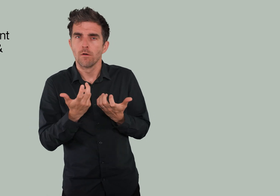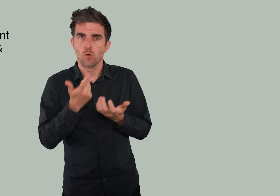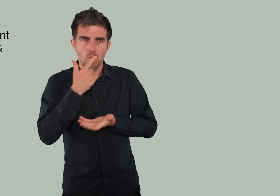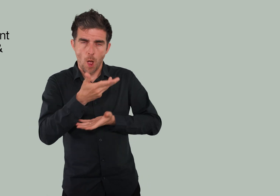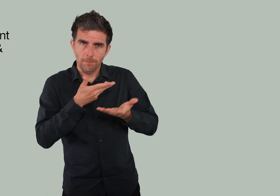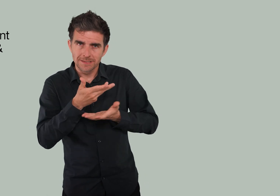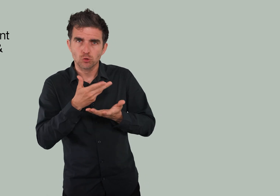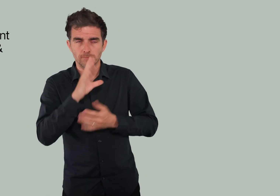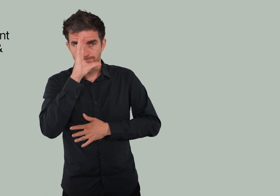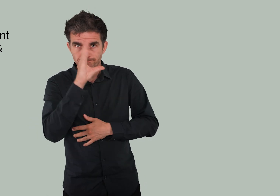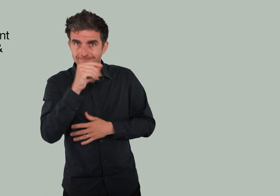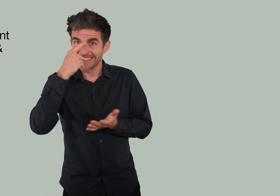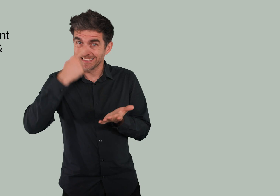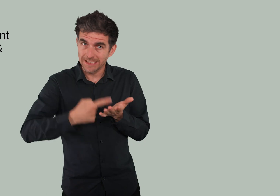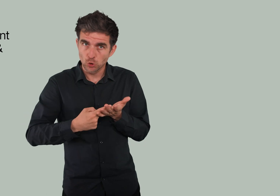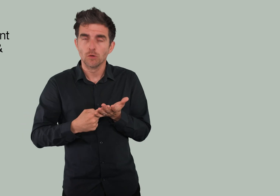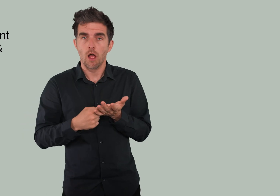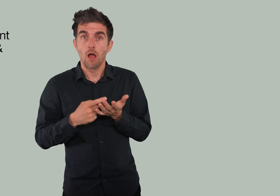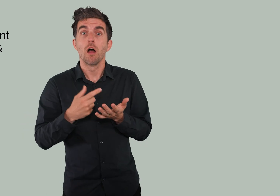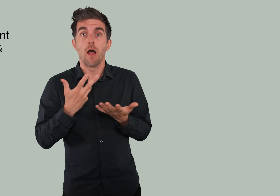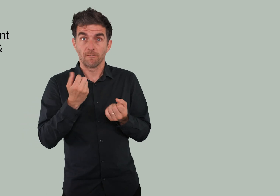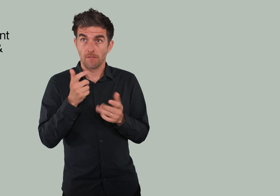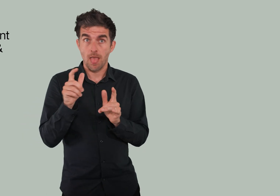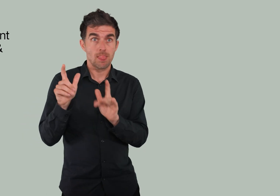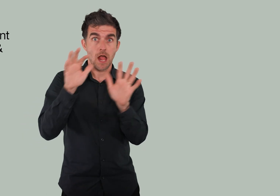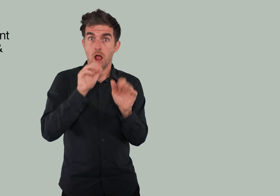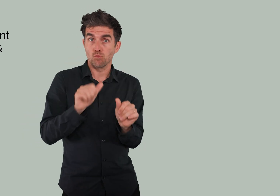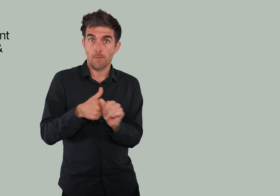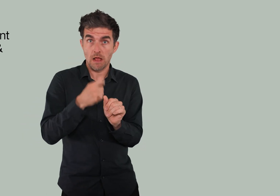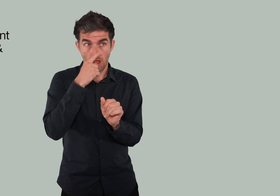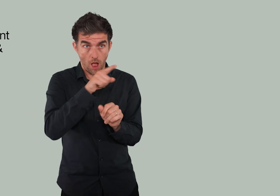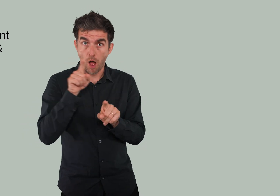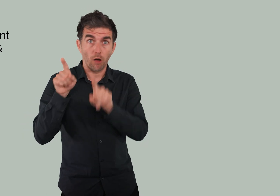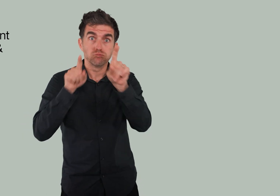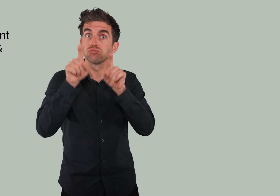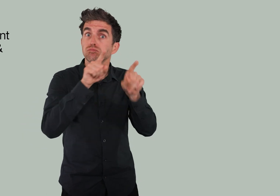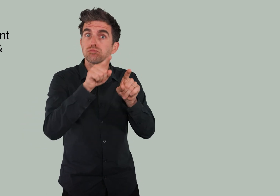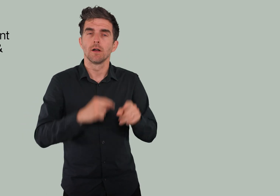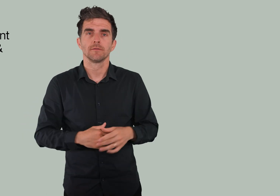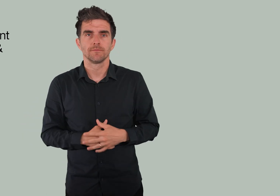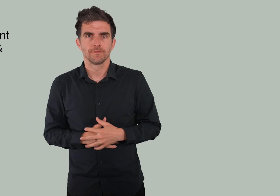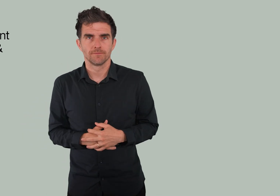communicate decisions and signpost customers to wider support services.